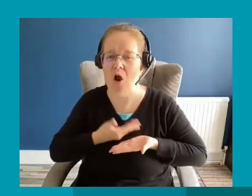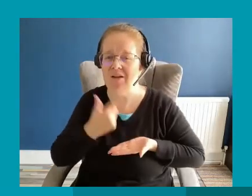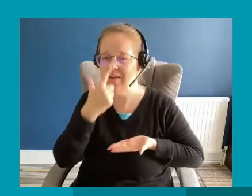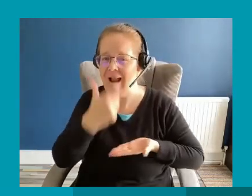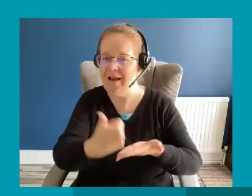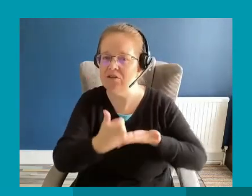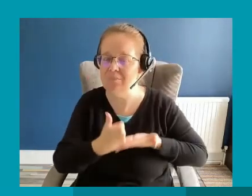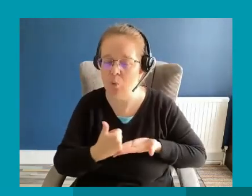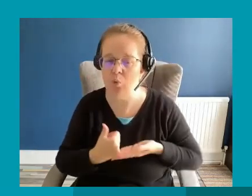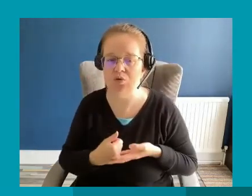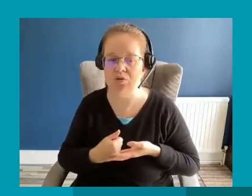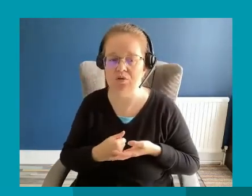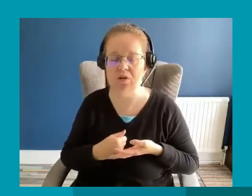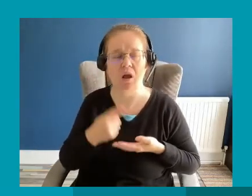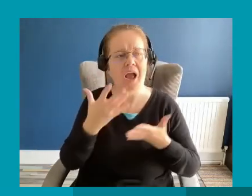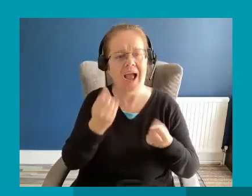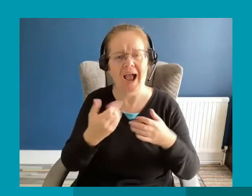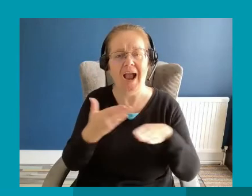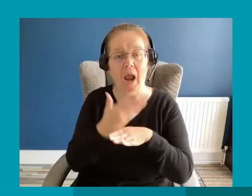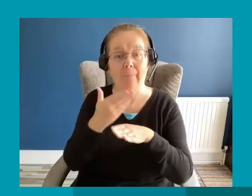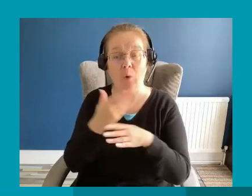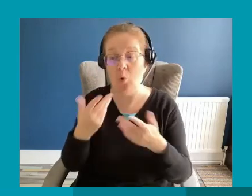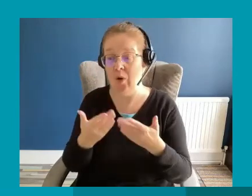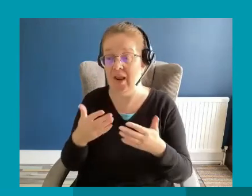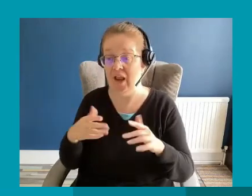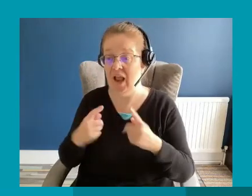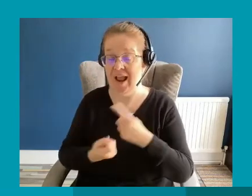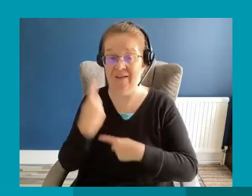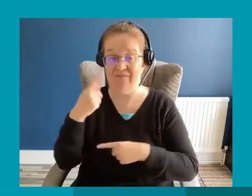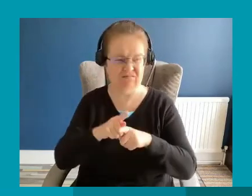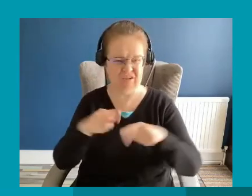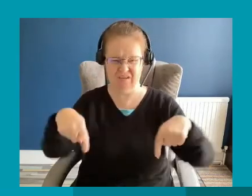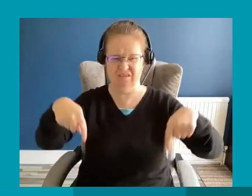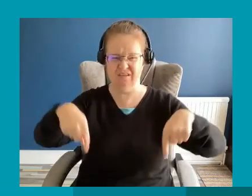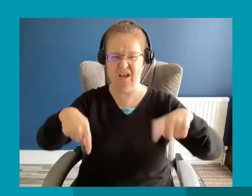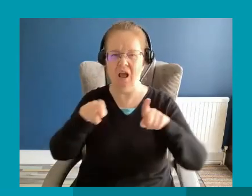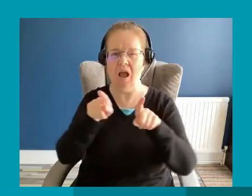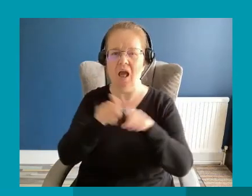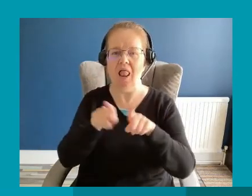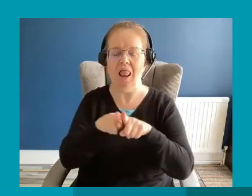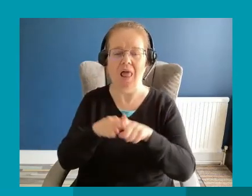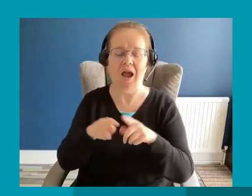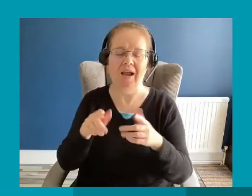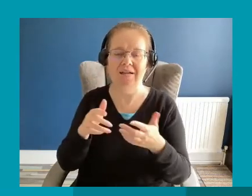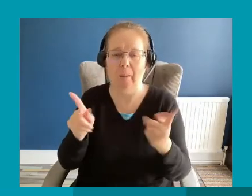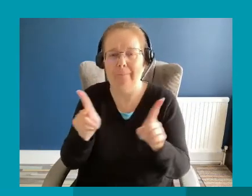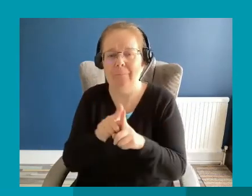Don't forget we've got meet the employer events, very much like this. This is kind of a meet the coach event